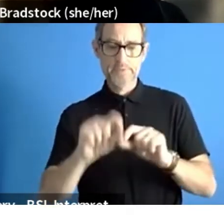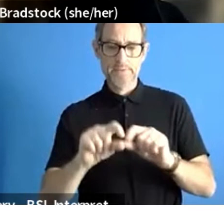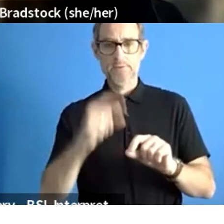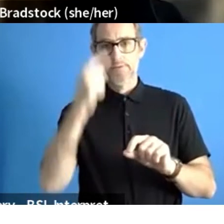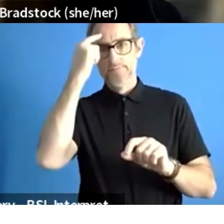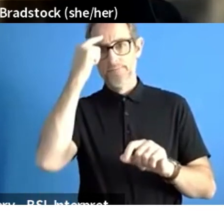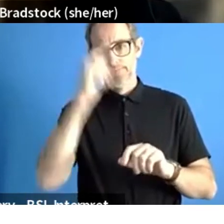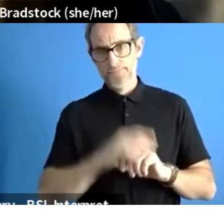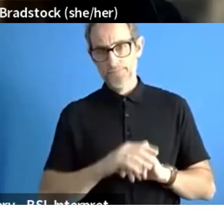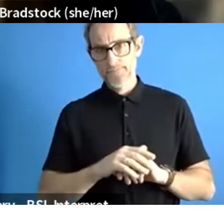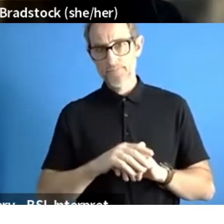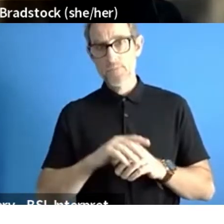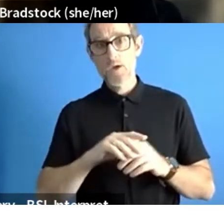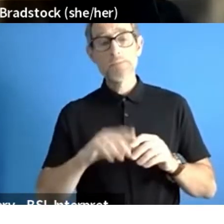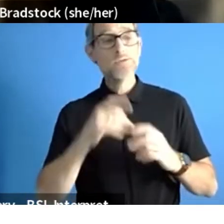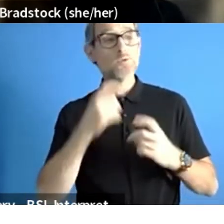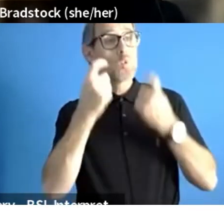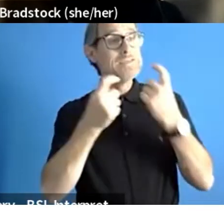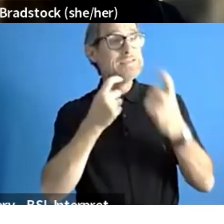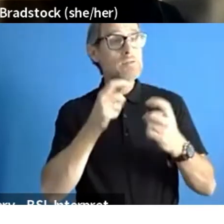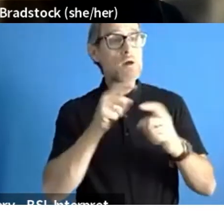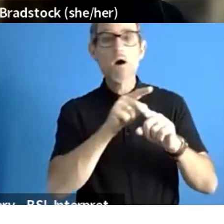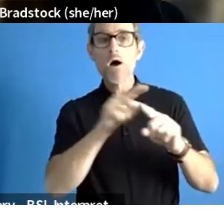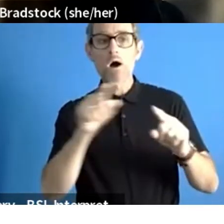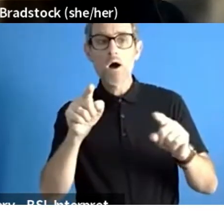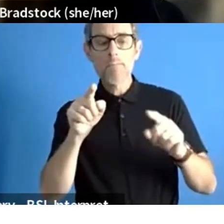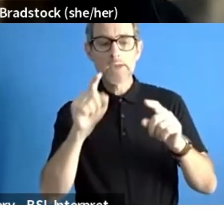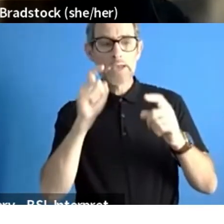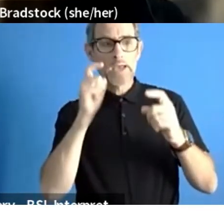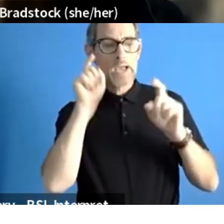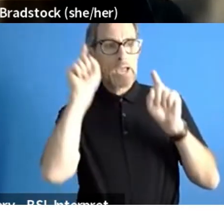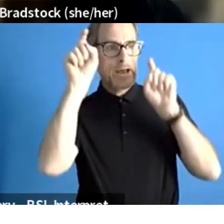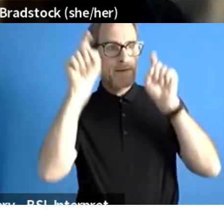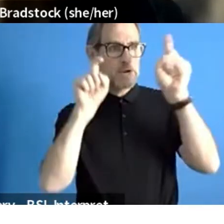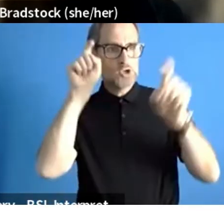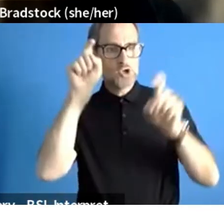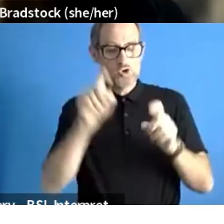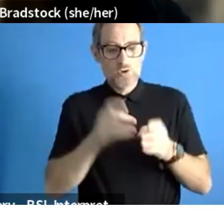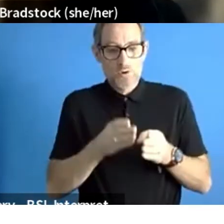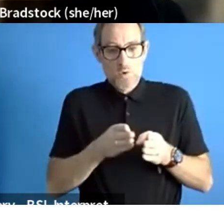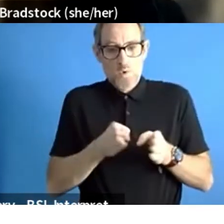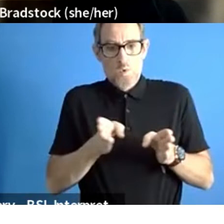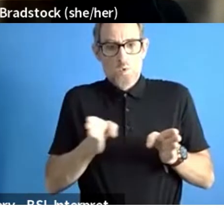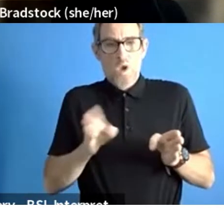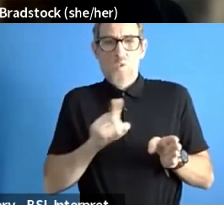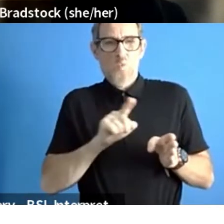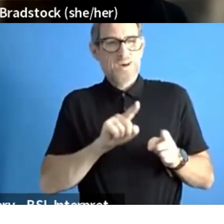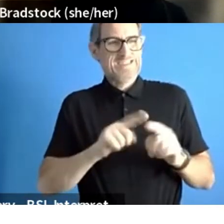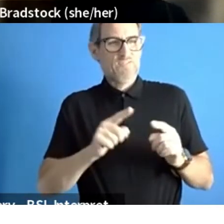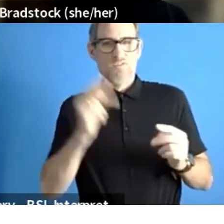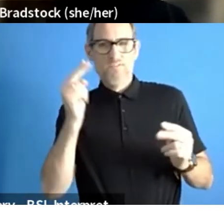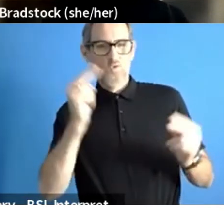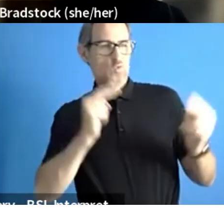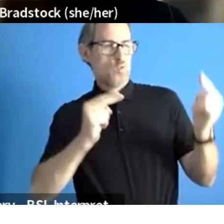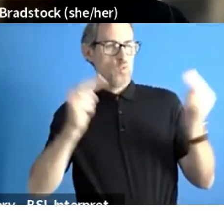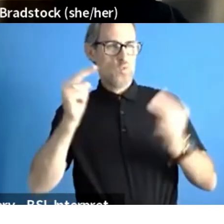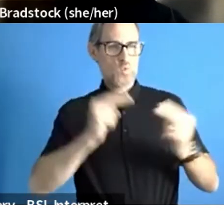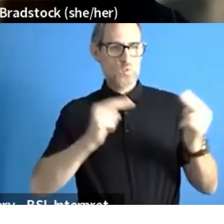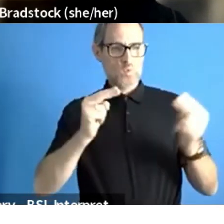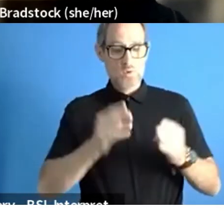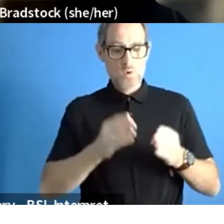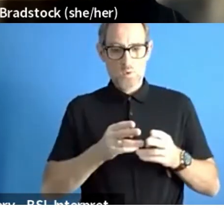only unlock innovations, it's also cheaper and easier for your